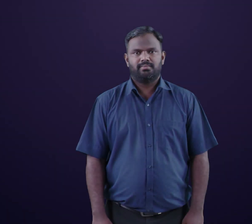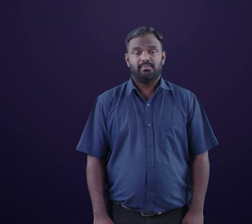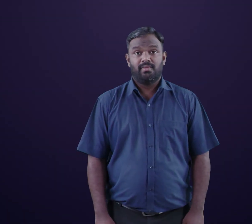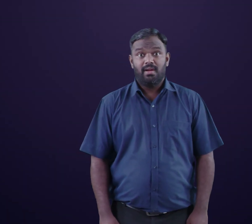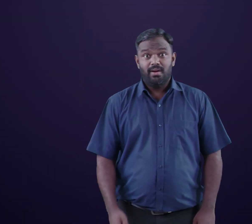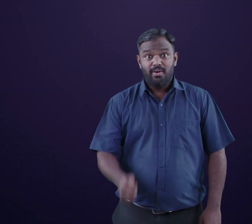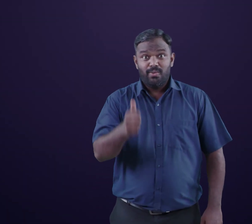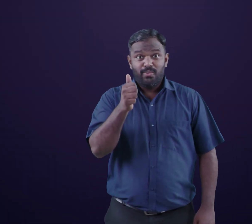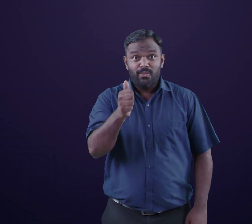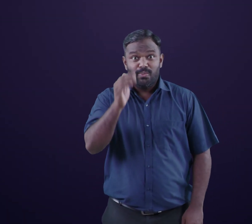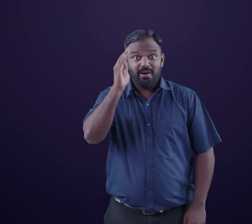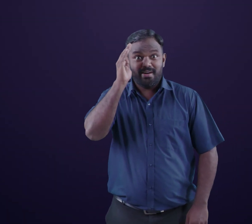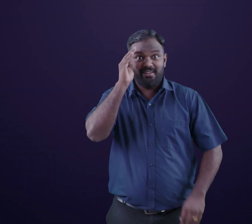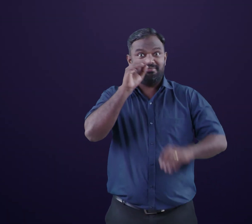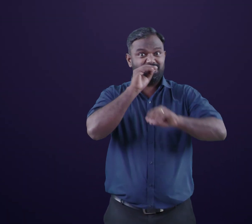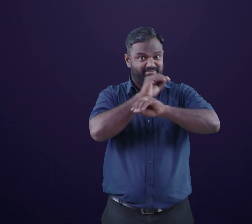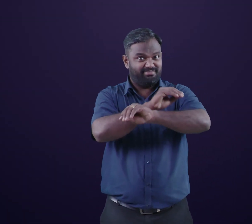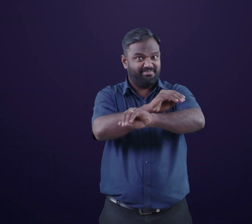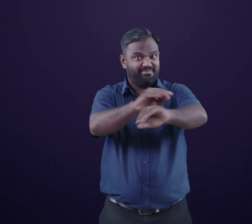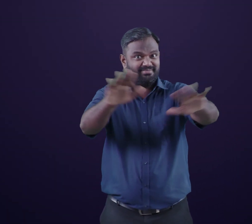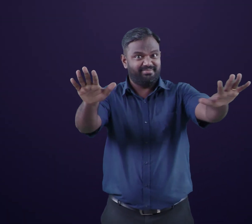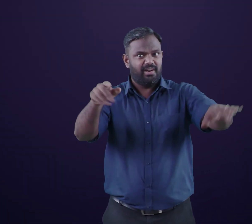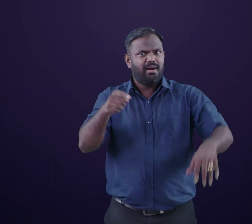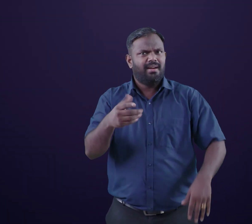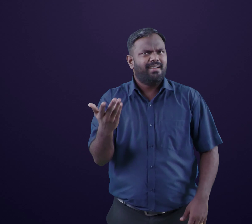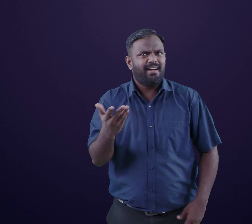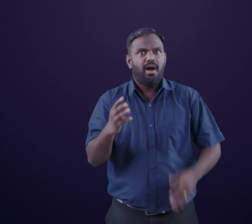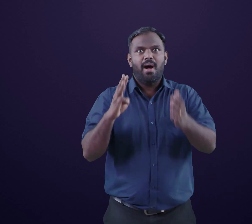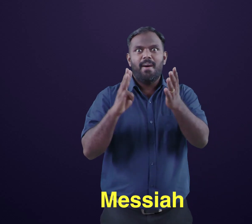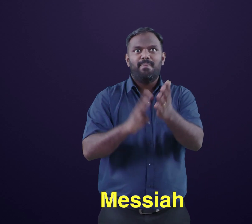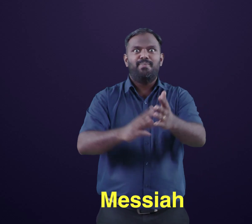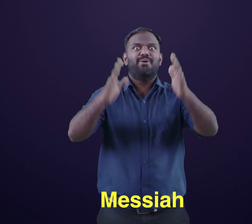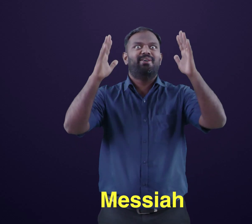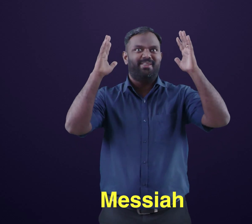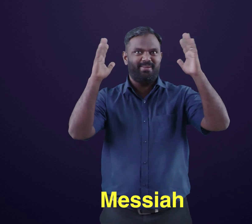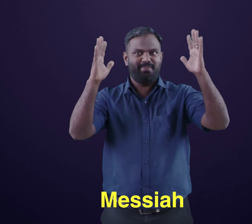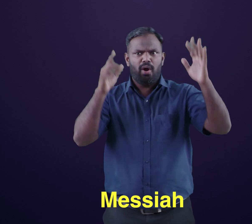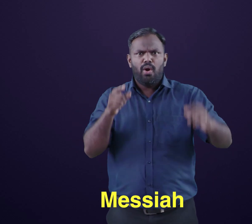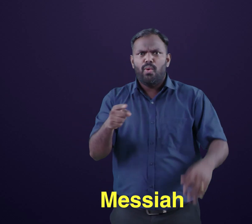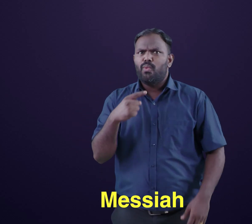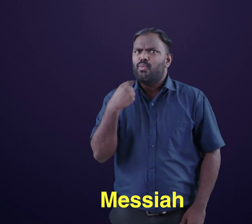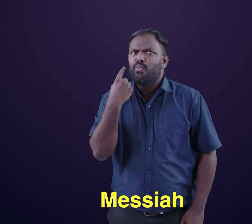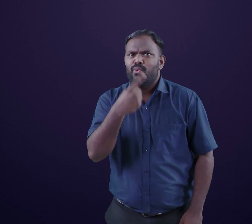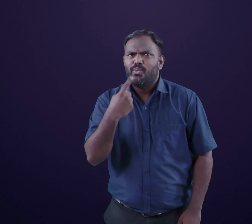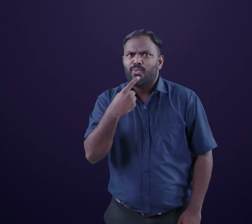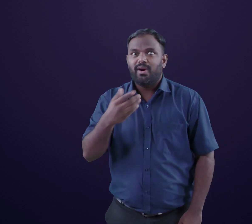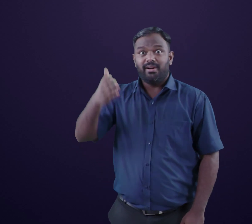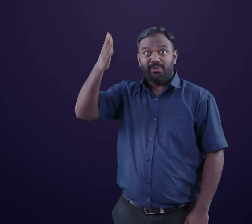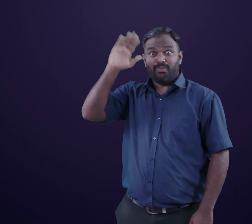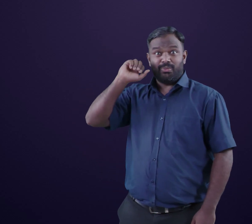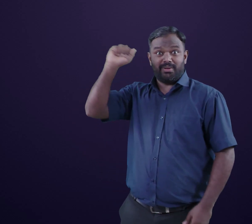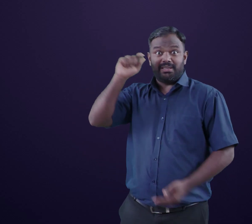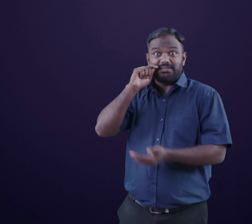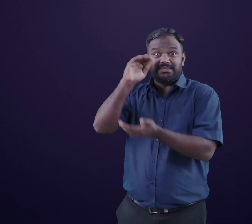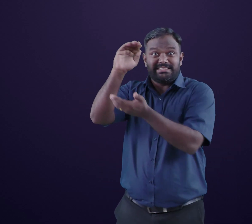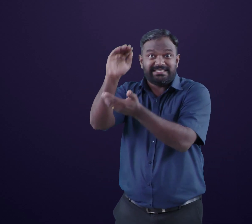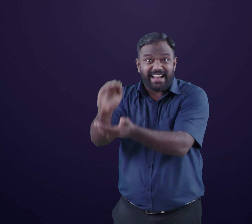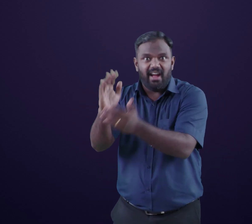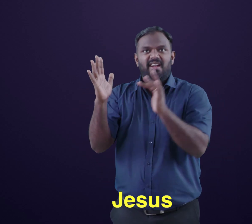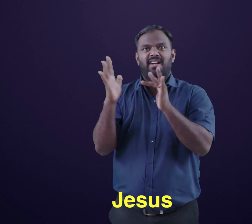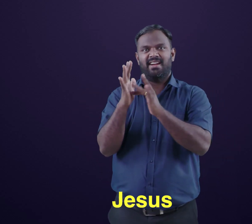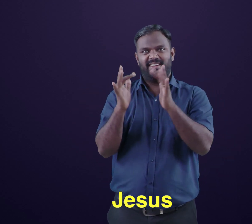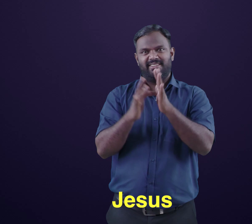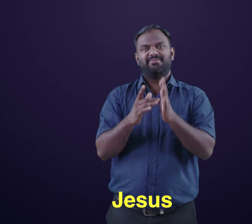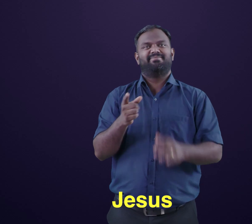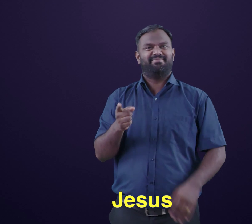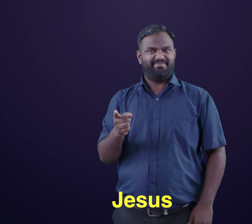The Good News about Jesus the Messiah, the Son of God, begins